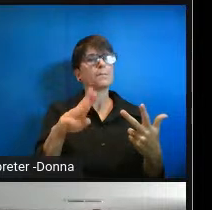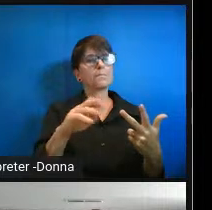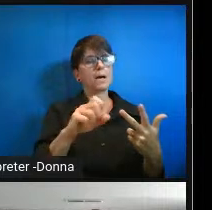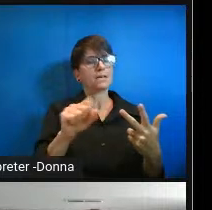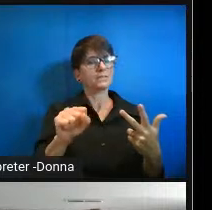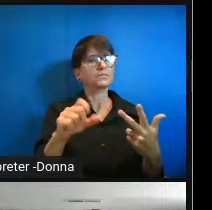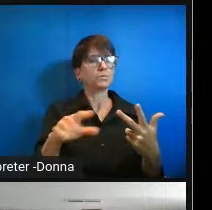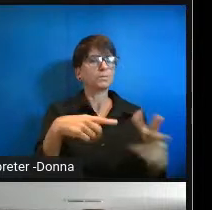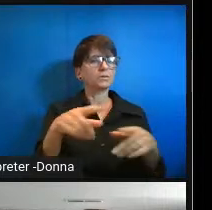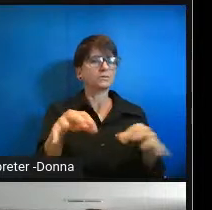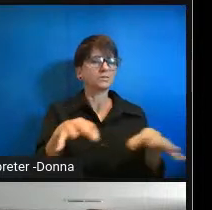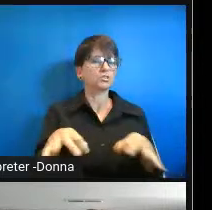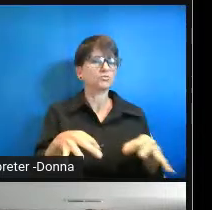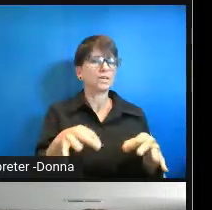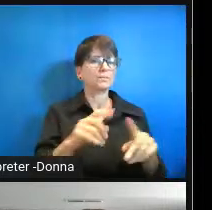We will then dive in the differences between modals,